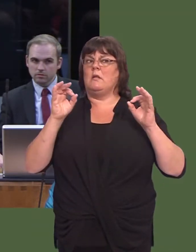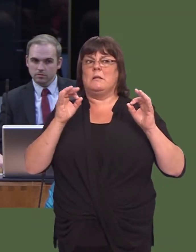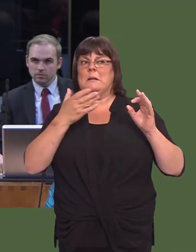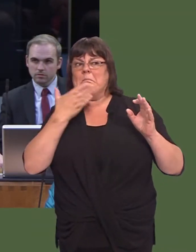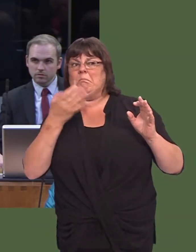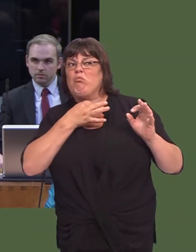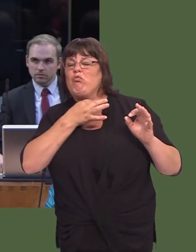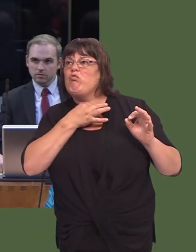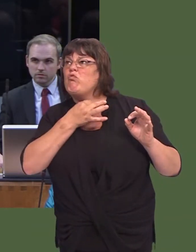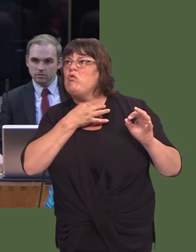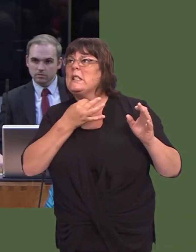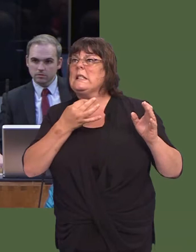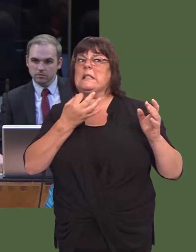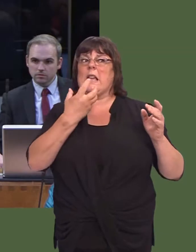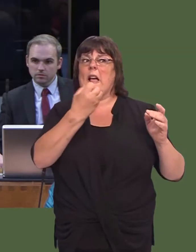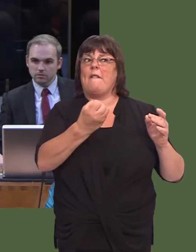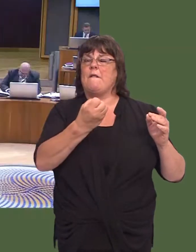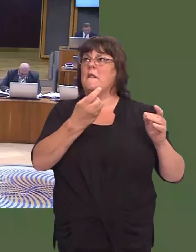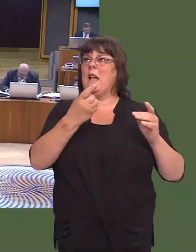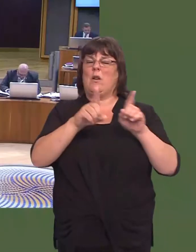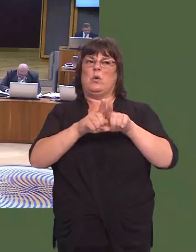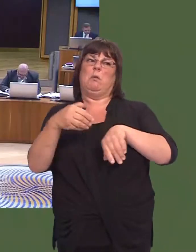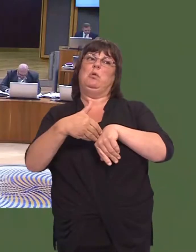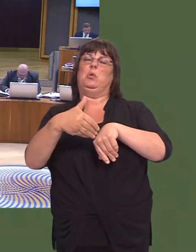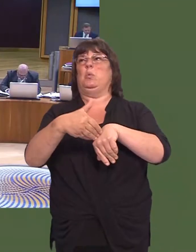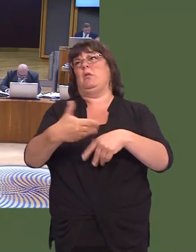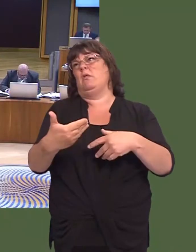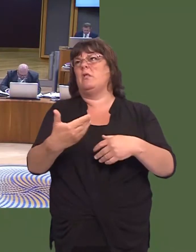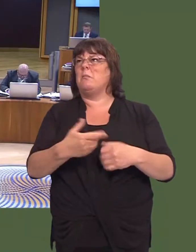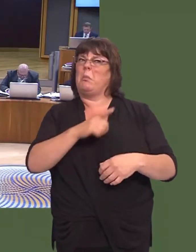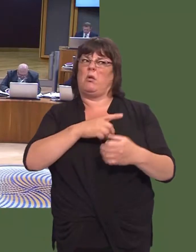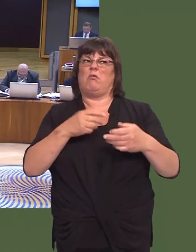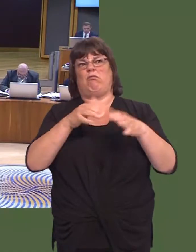is a risk in the current situation, as well as it being a nuisance, of course?